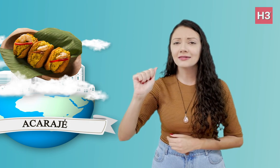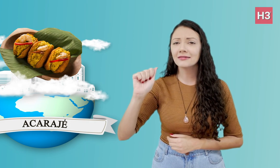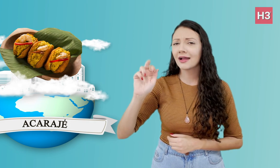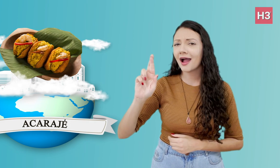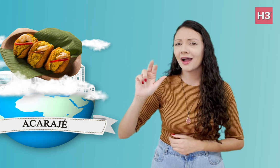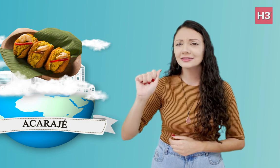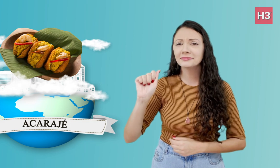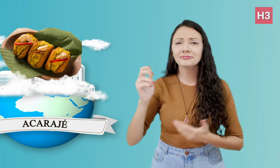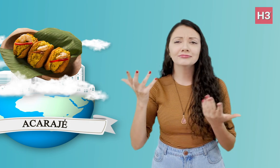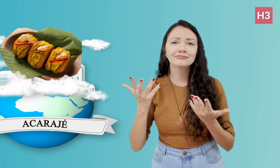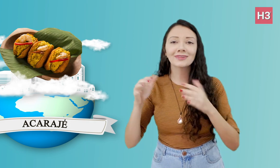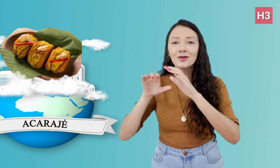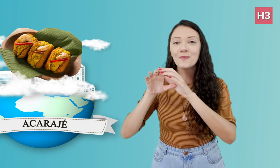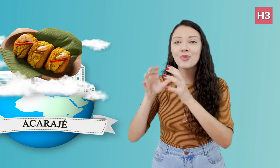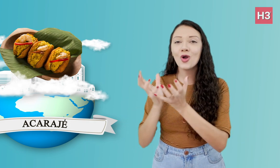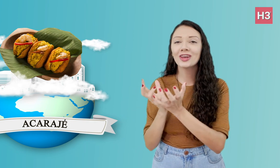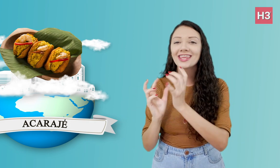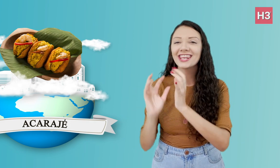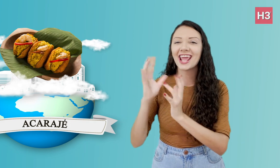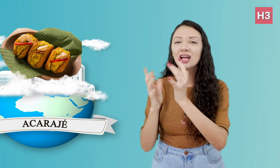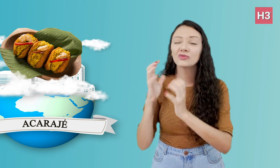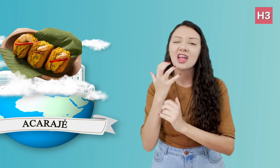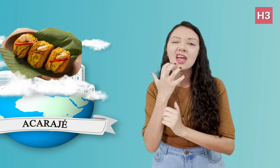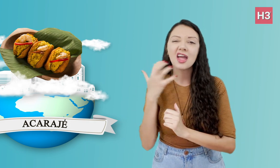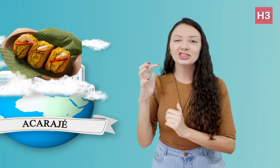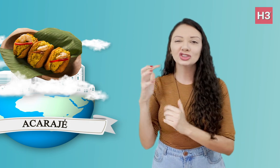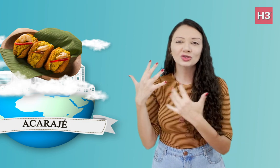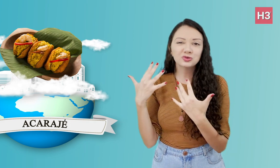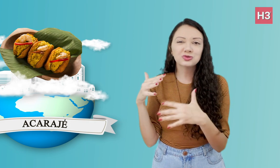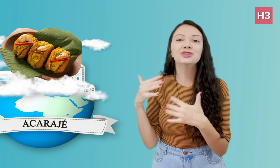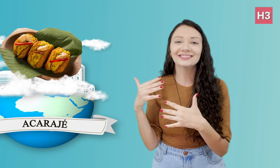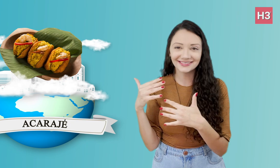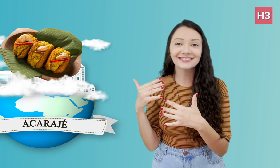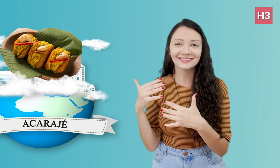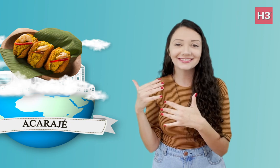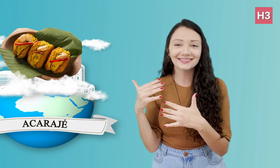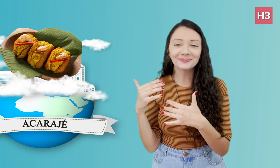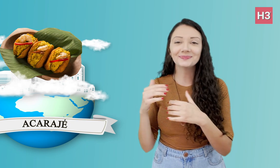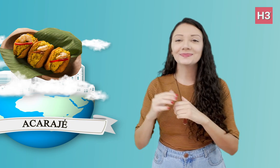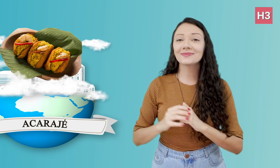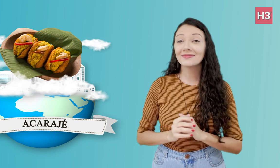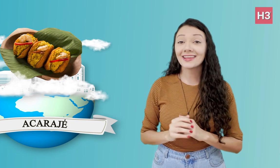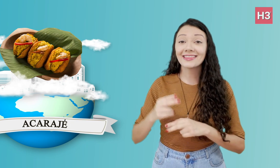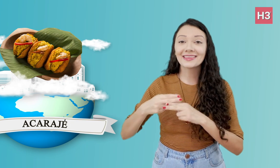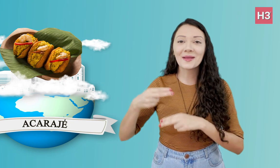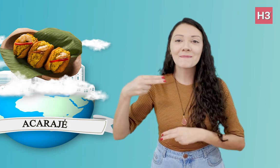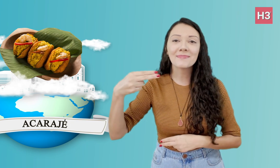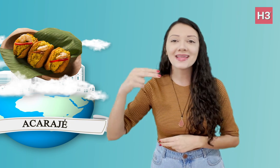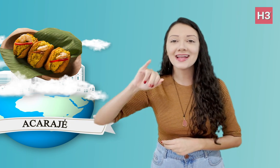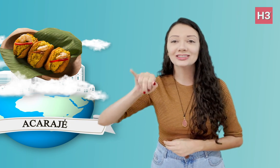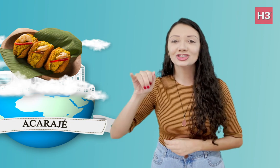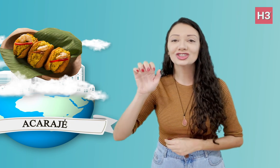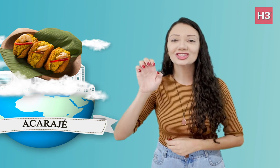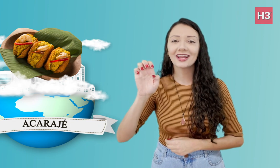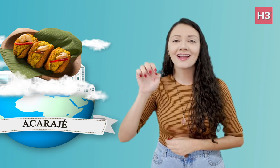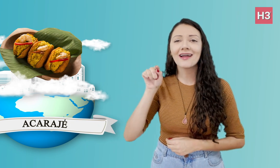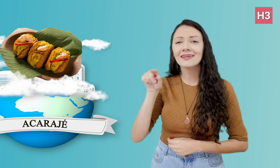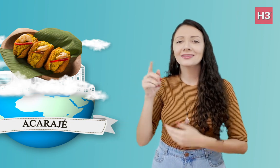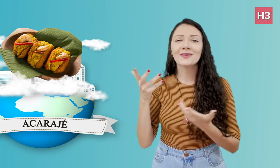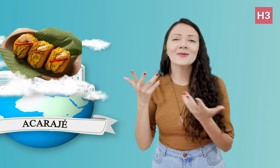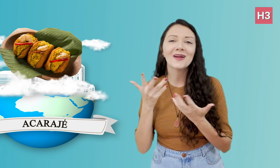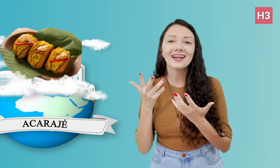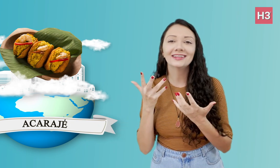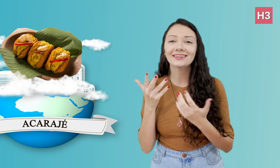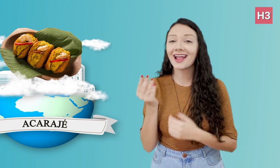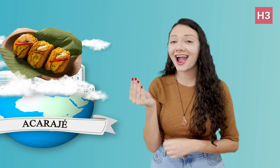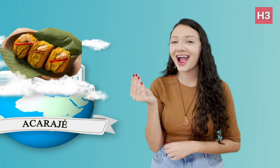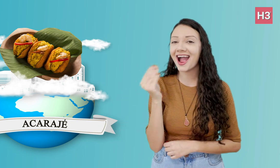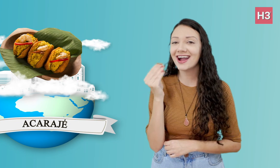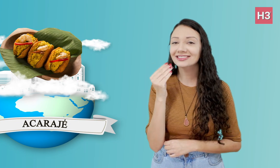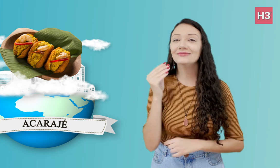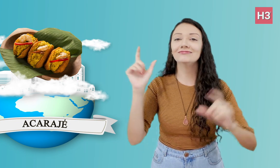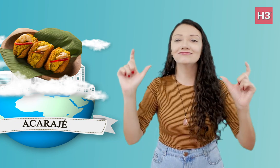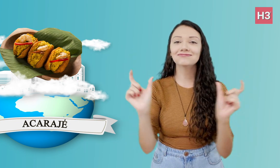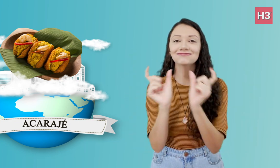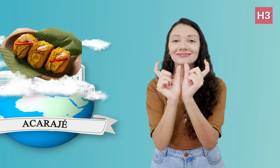akará = fireball and jé = eat,